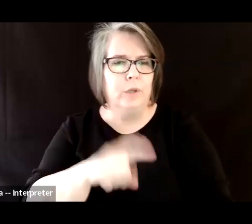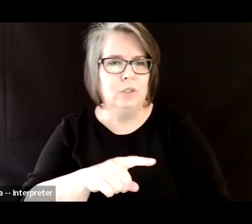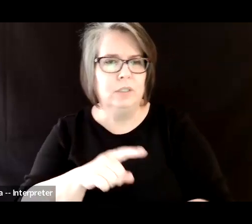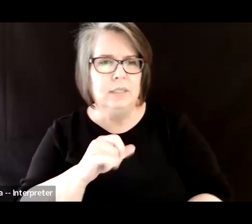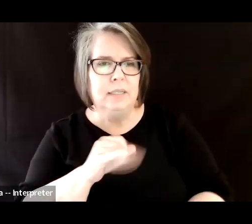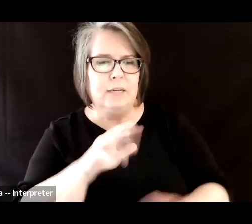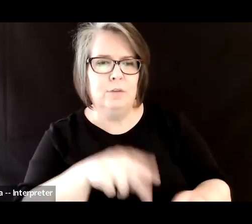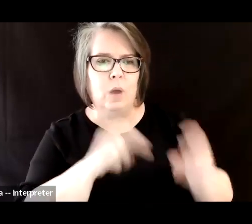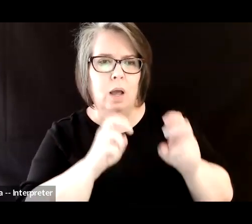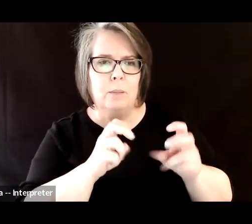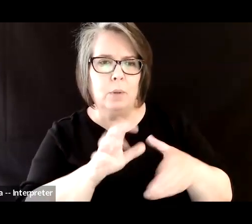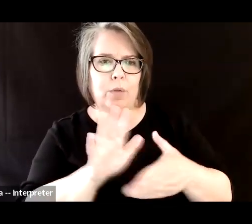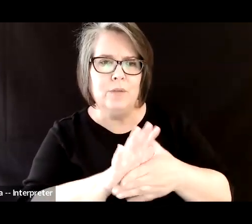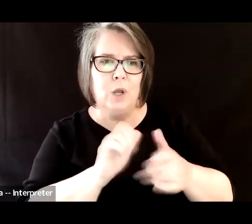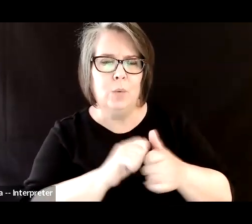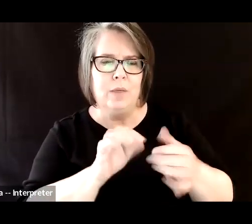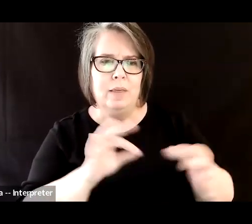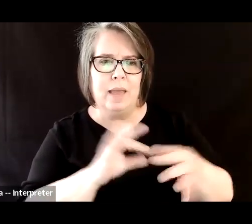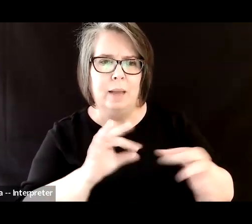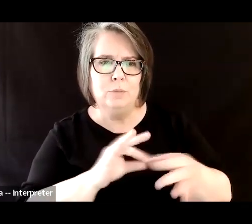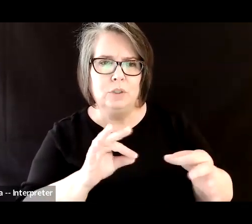upload a video with captions burnt in, would you recommend